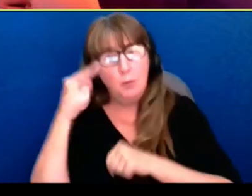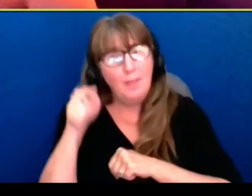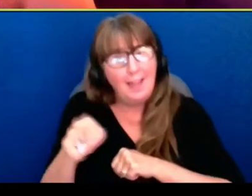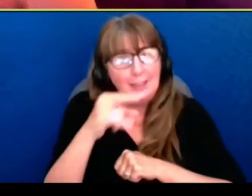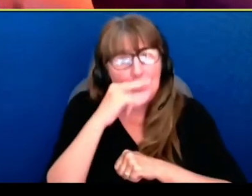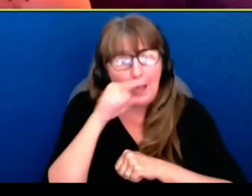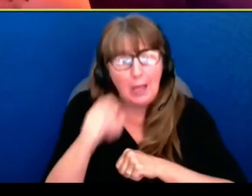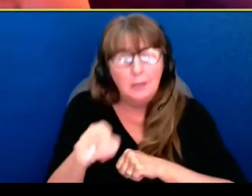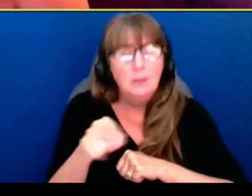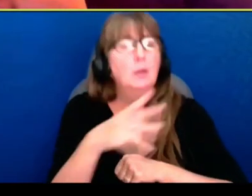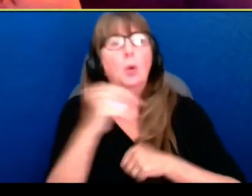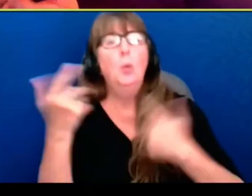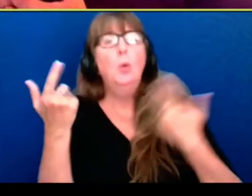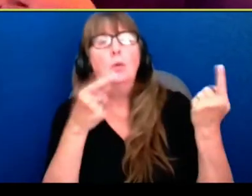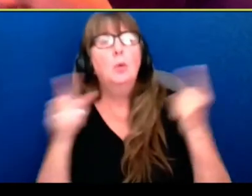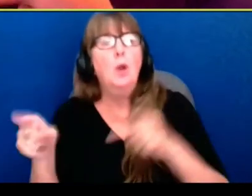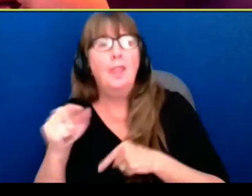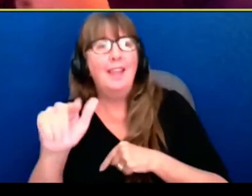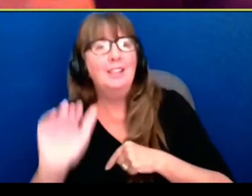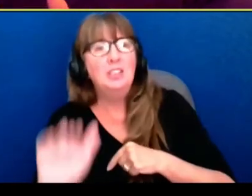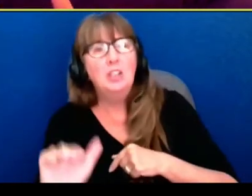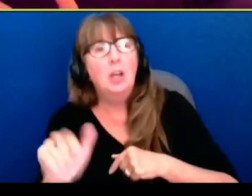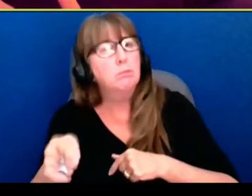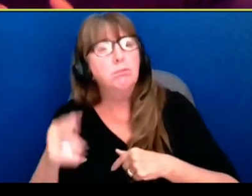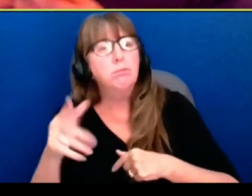What other things are going on that child in that child's life.